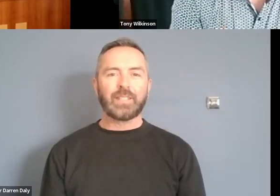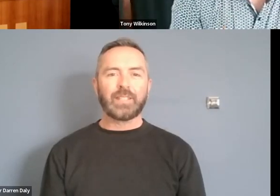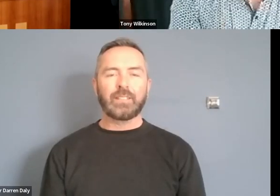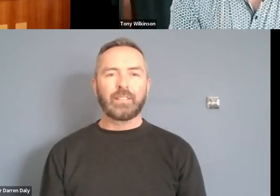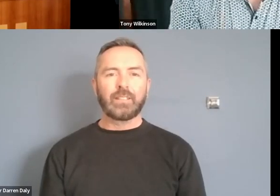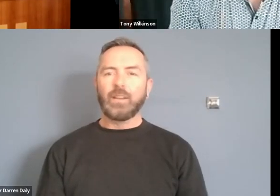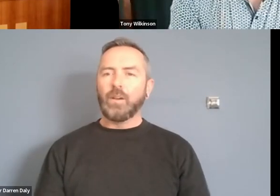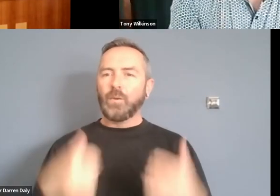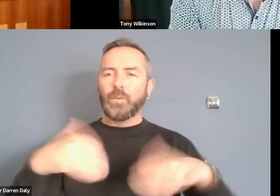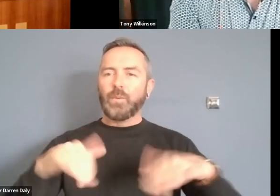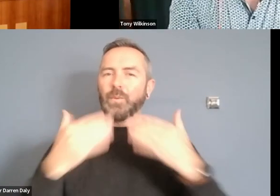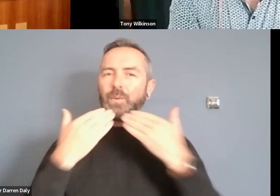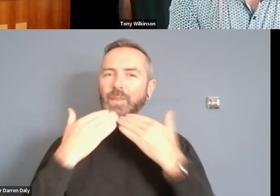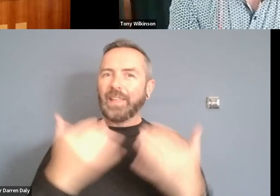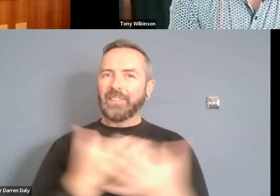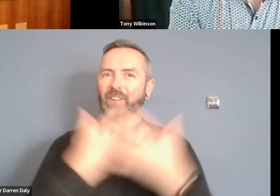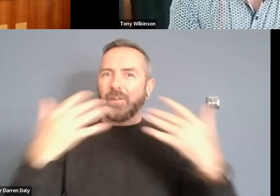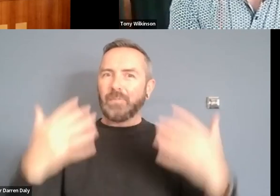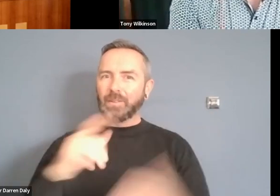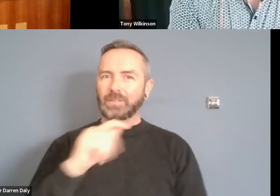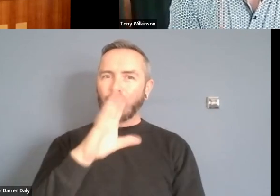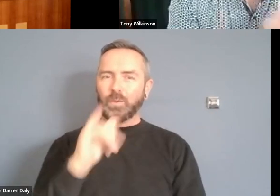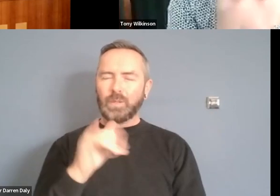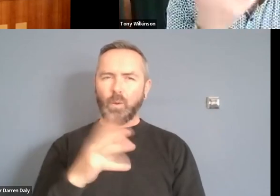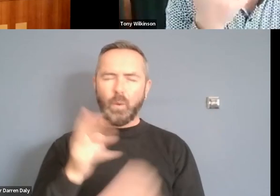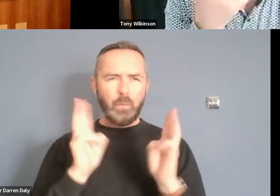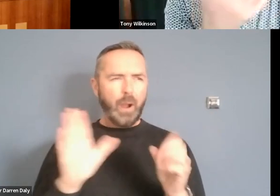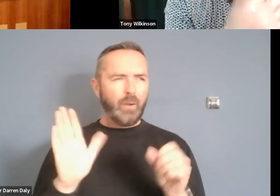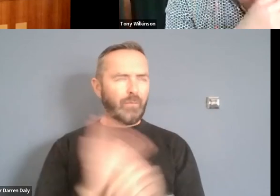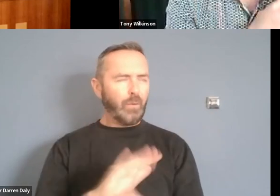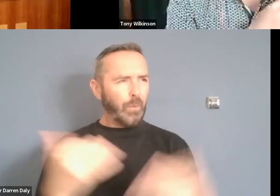Thank you very much Tony, that was very powerful stuff and I'm sure as you